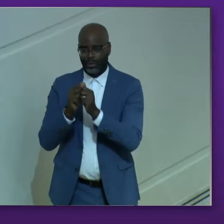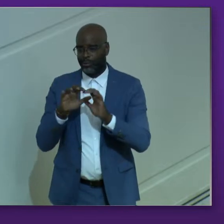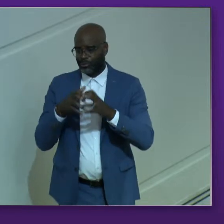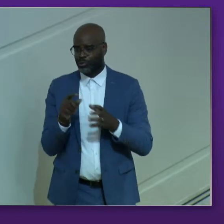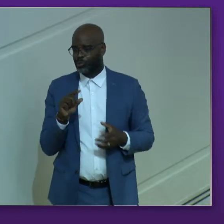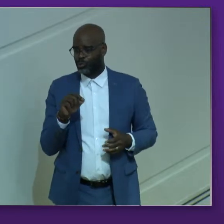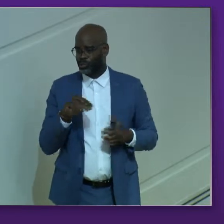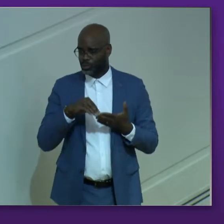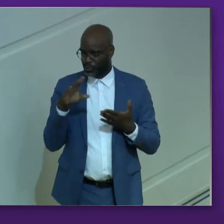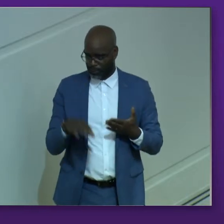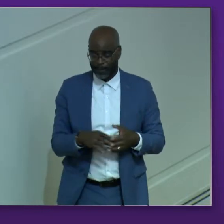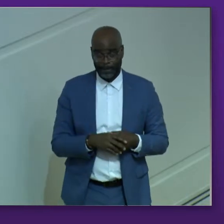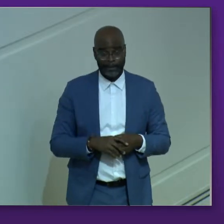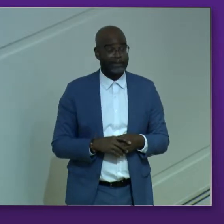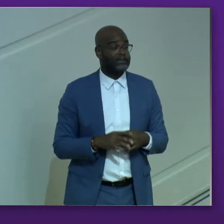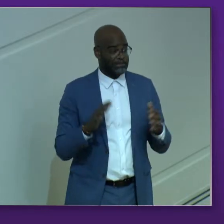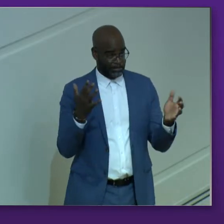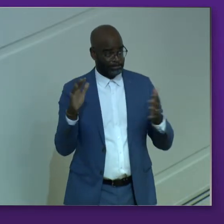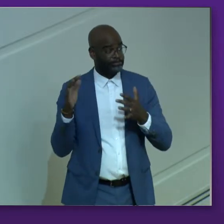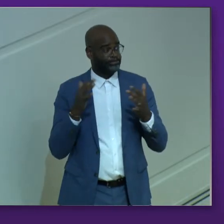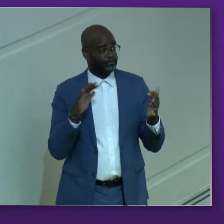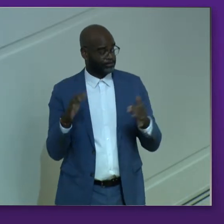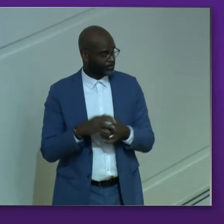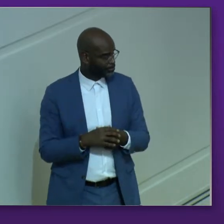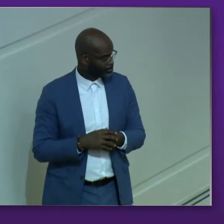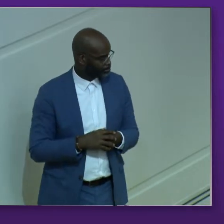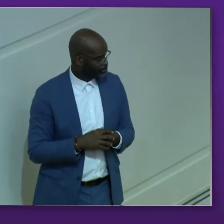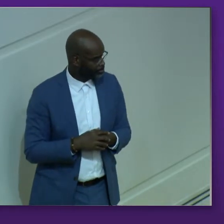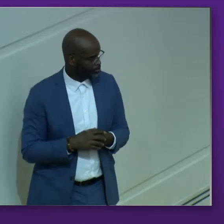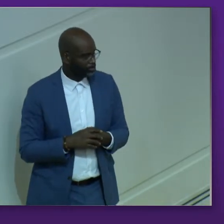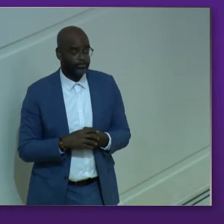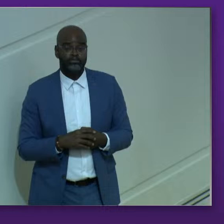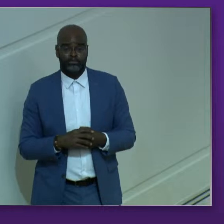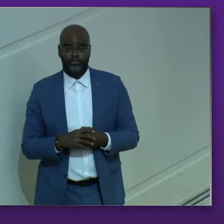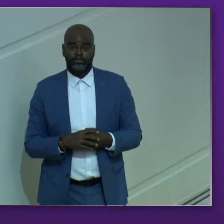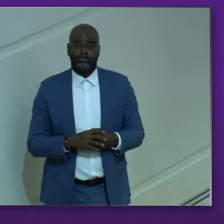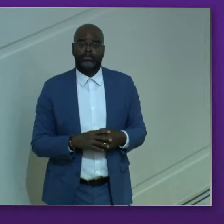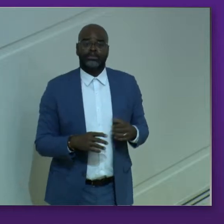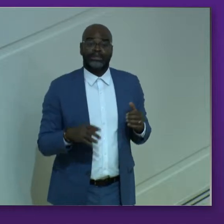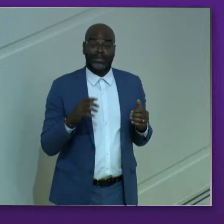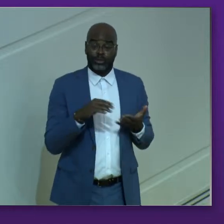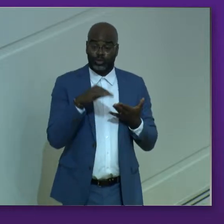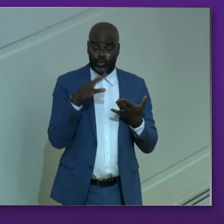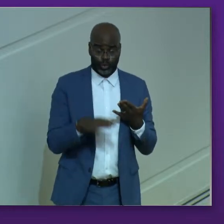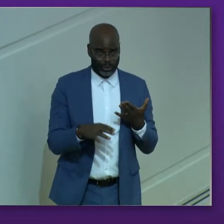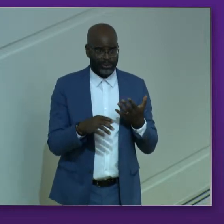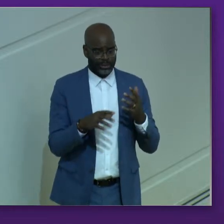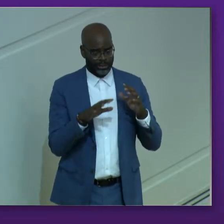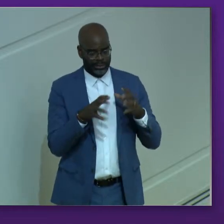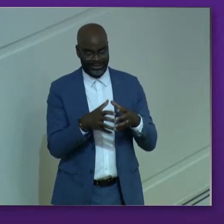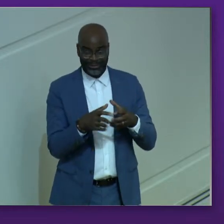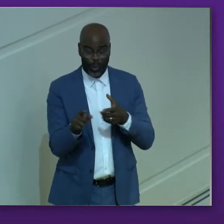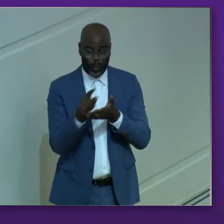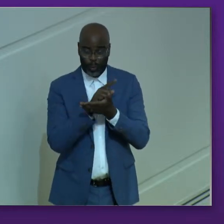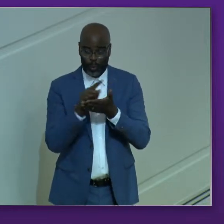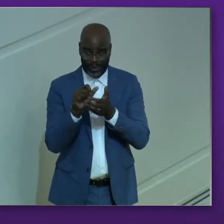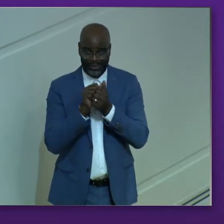SCIENCE AND INTERNATIONAL RELATIONS TRAVELED WITH 20 STUDENTS FROM HIS POLITICS IN